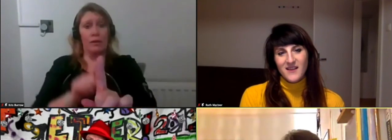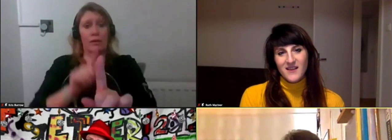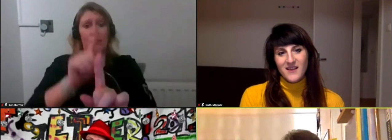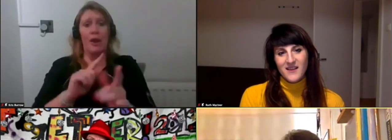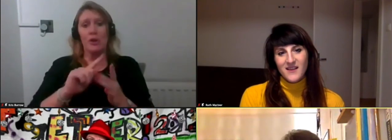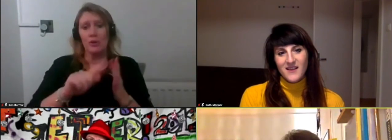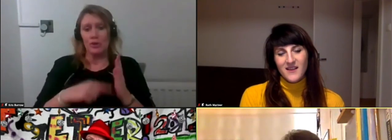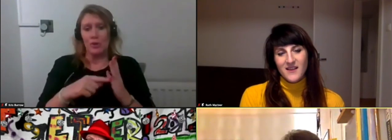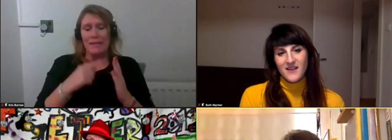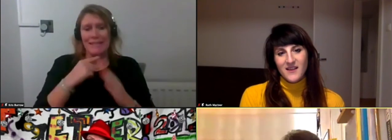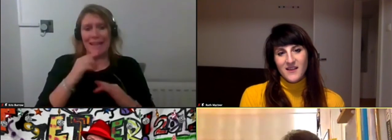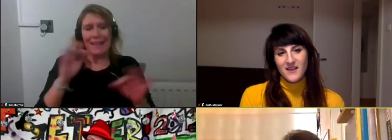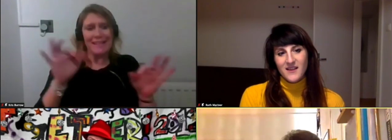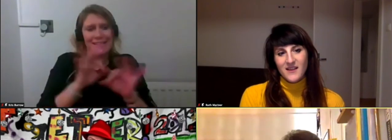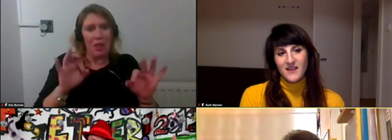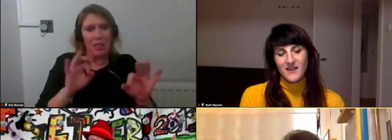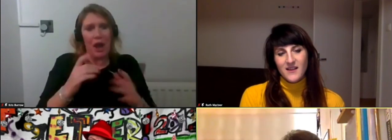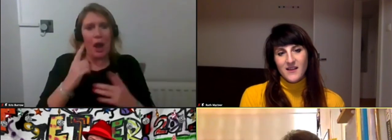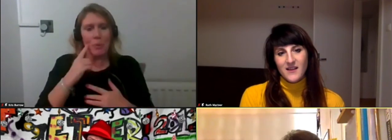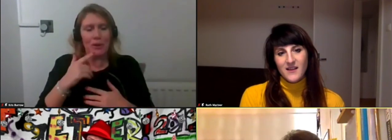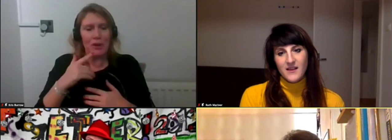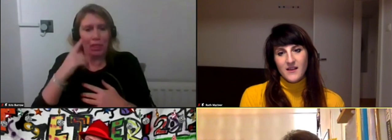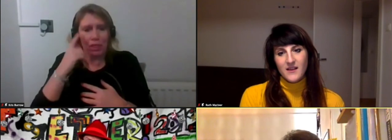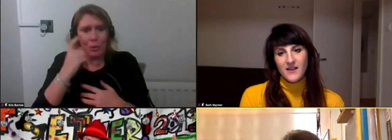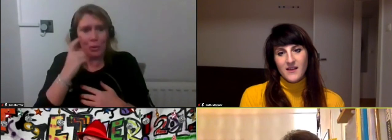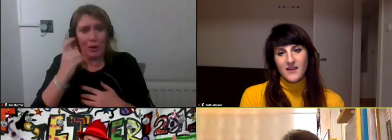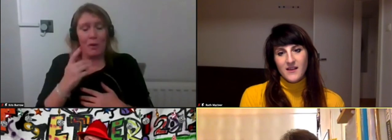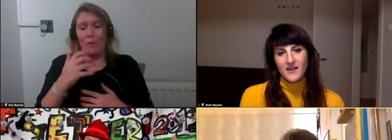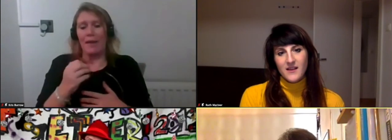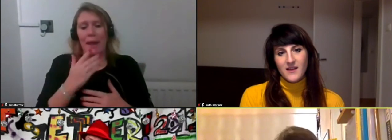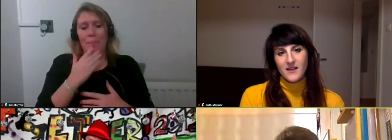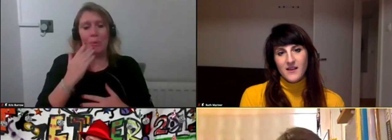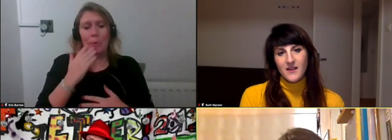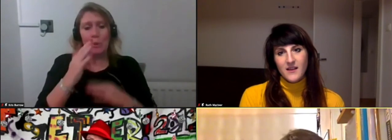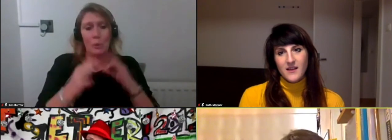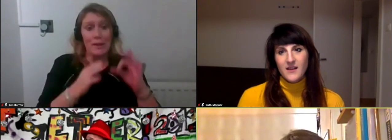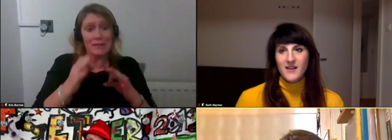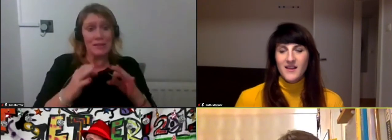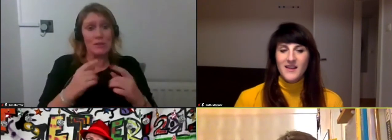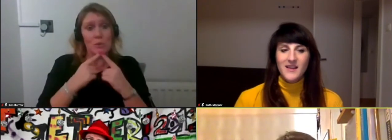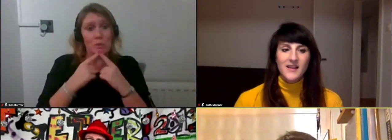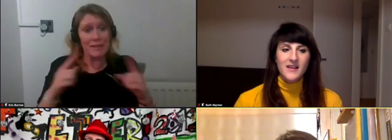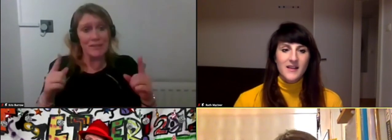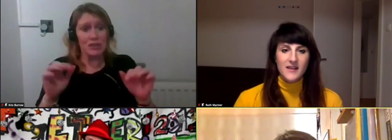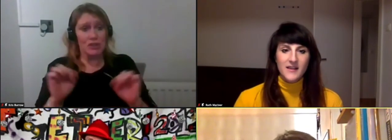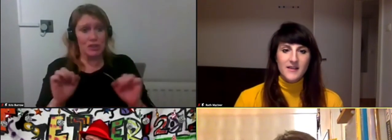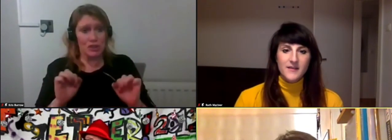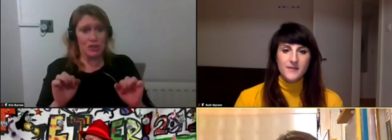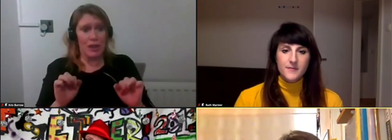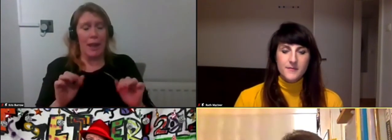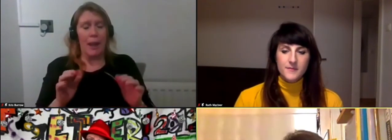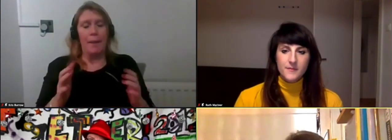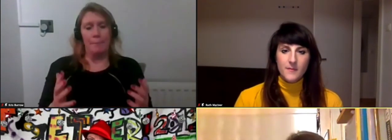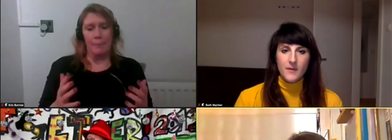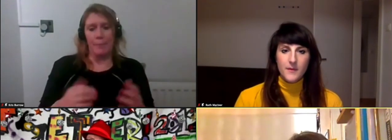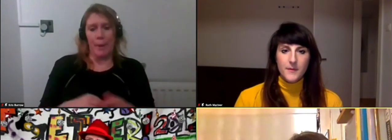thought of. So, we have had no more questions, points of messages coming up, but what we are going to do, we are going